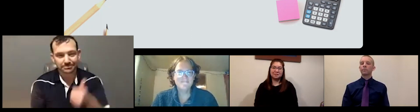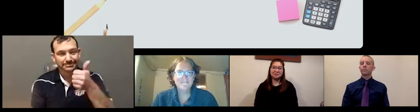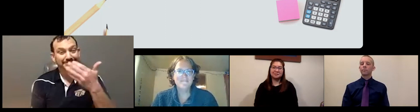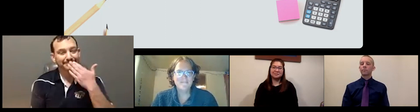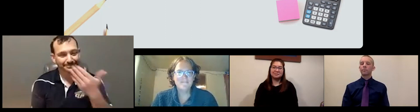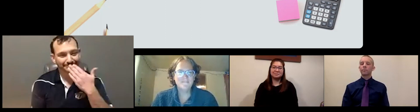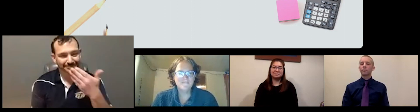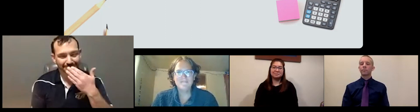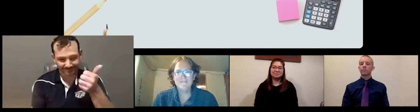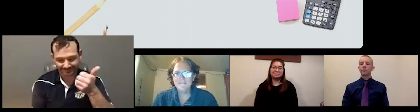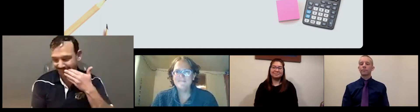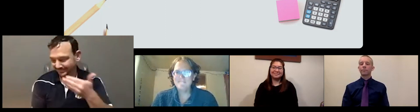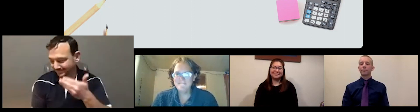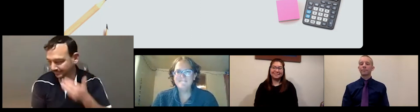Thank you.